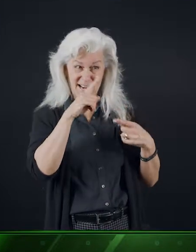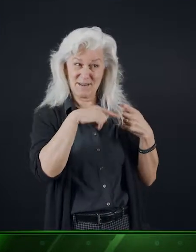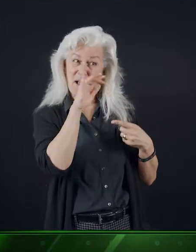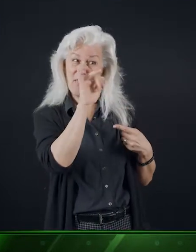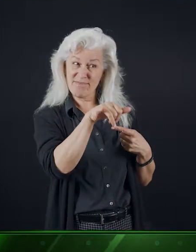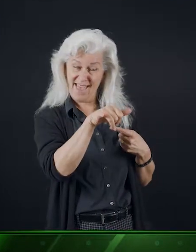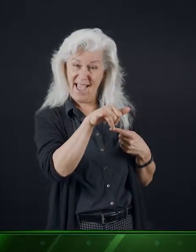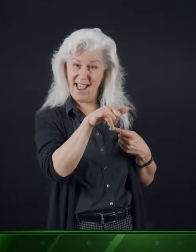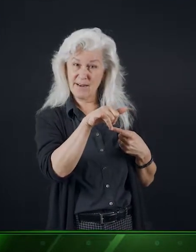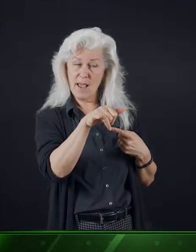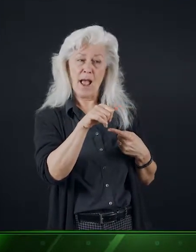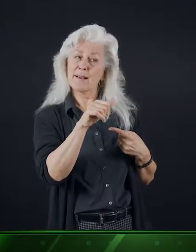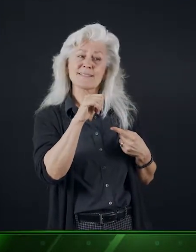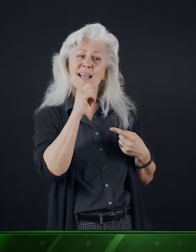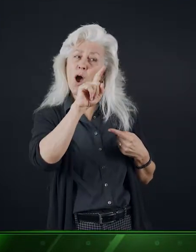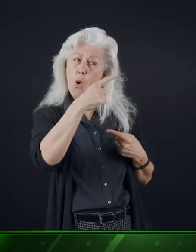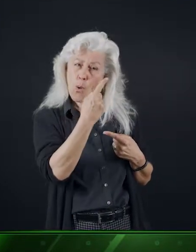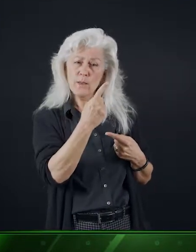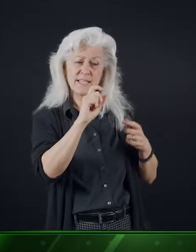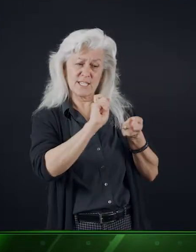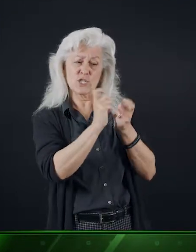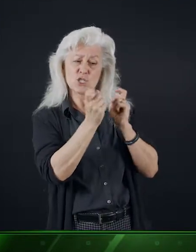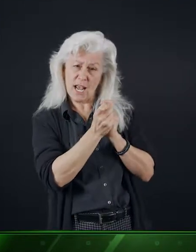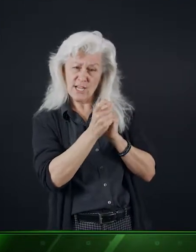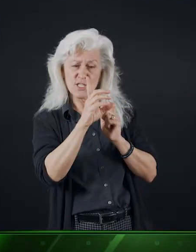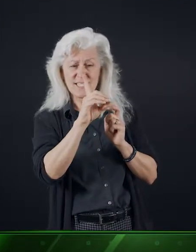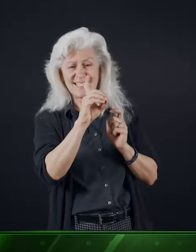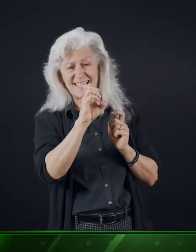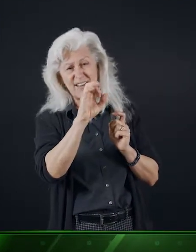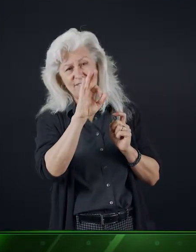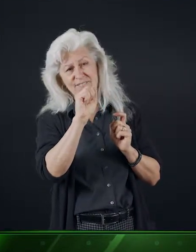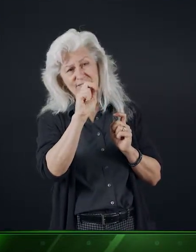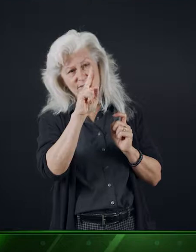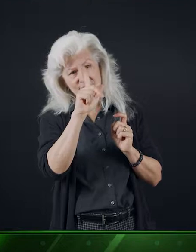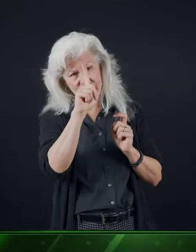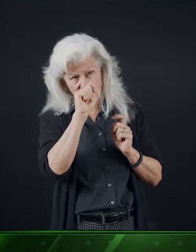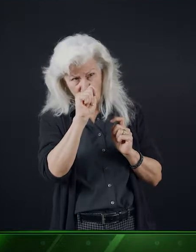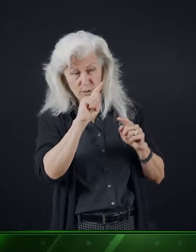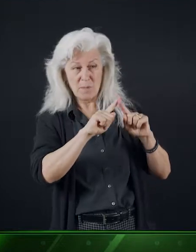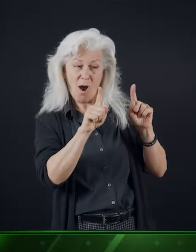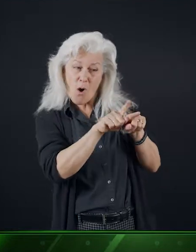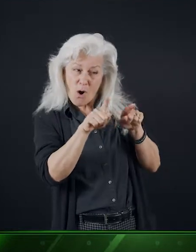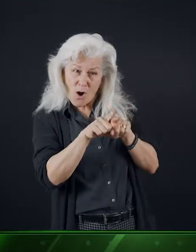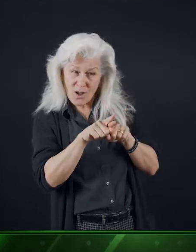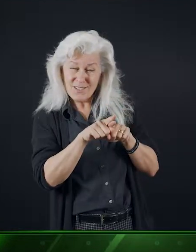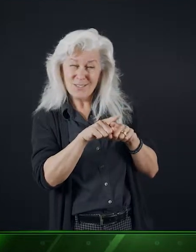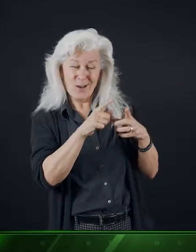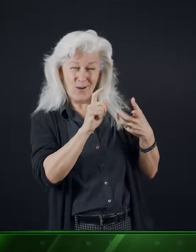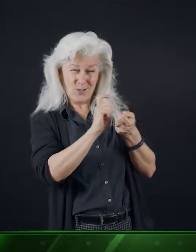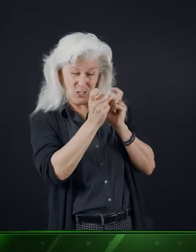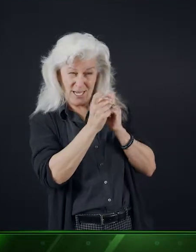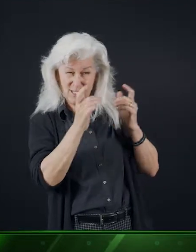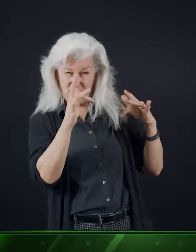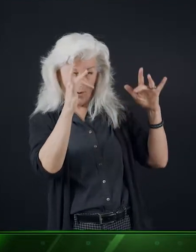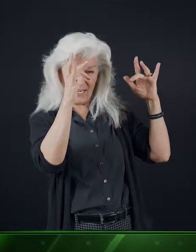to not just change the default brightness of the console Xbox button, but also the brightness for Night Mode.